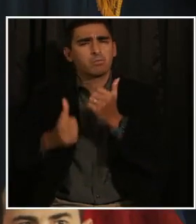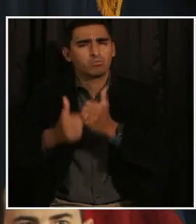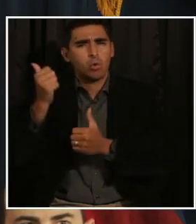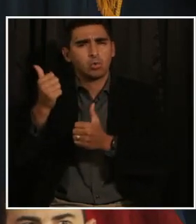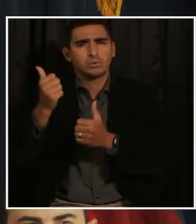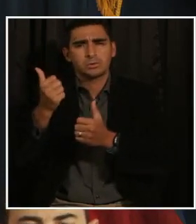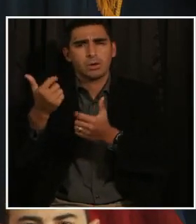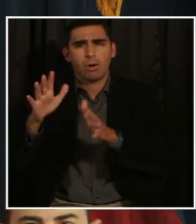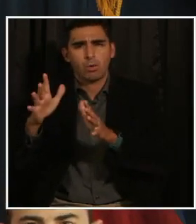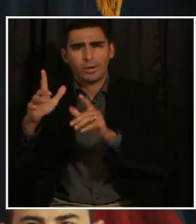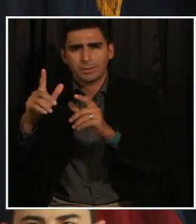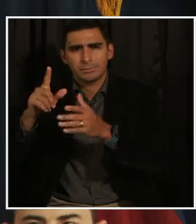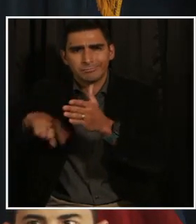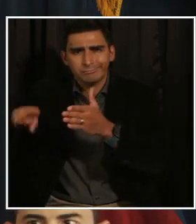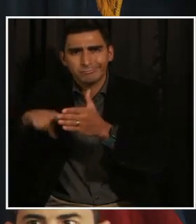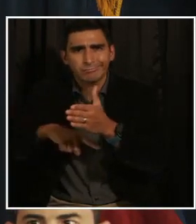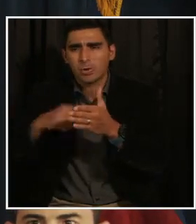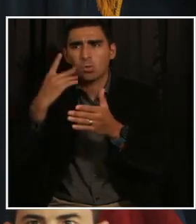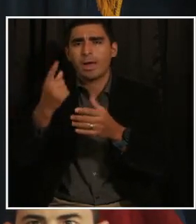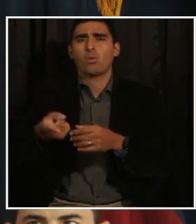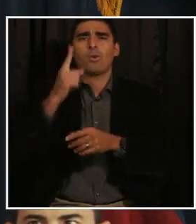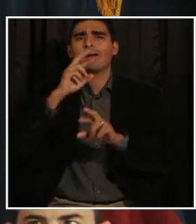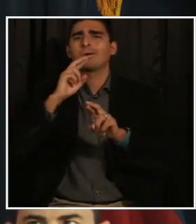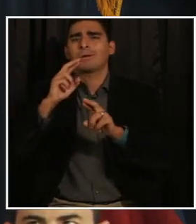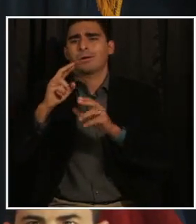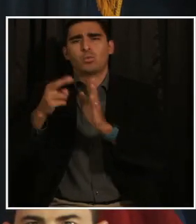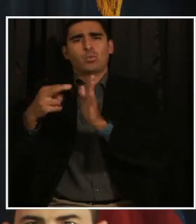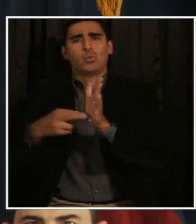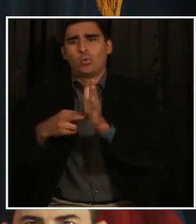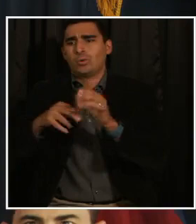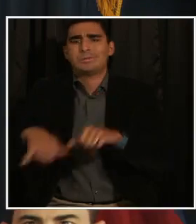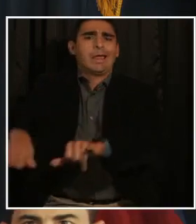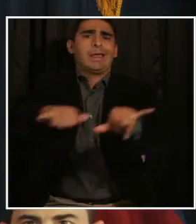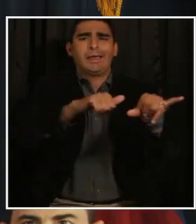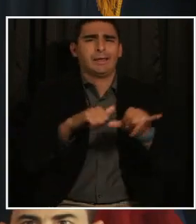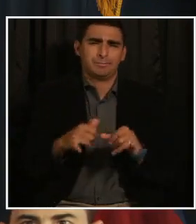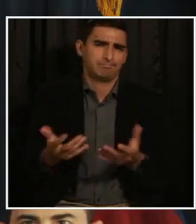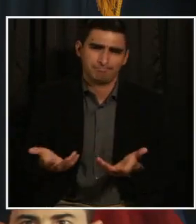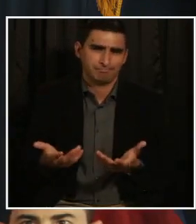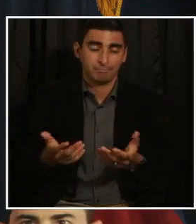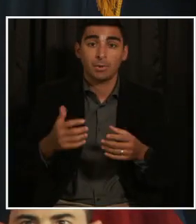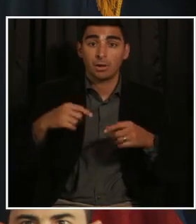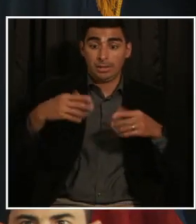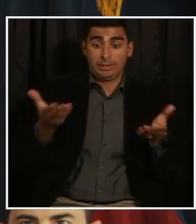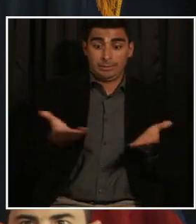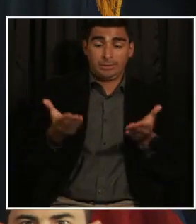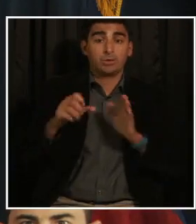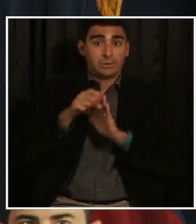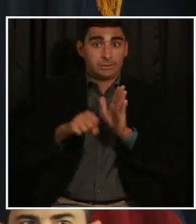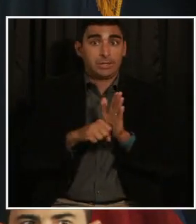of one-size-fits-all solutions in our state we want to empower and equip our superintendents our